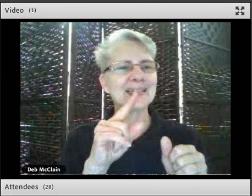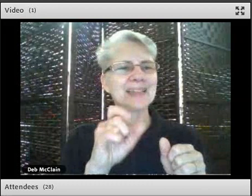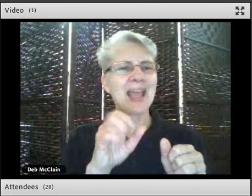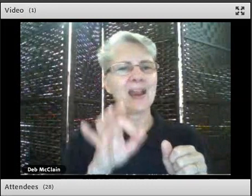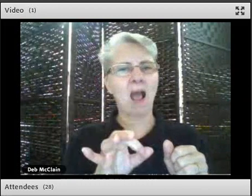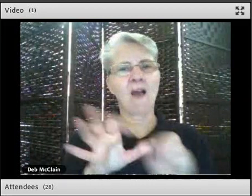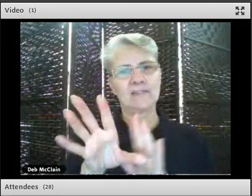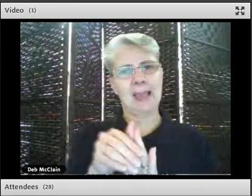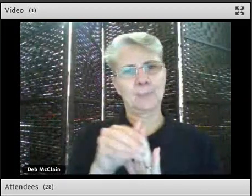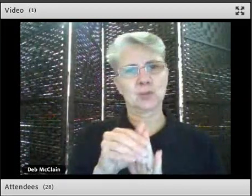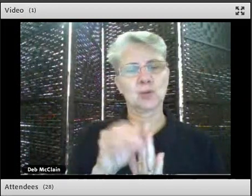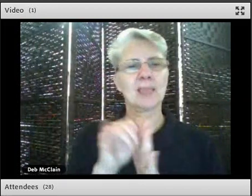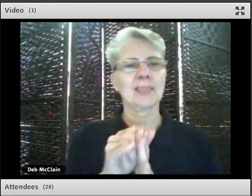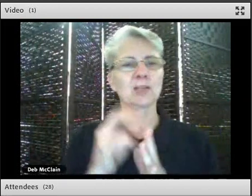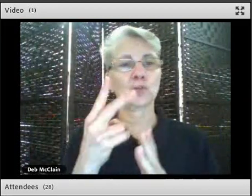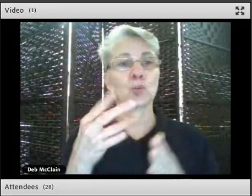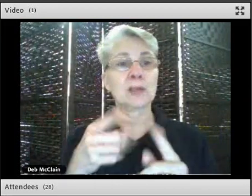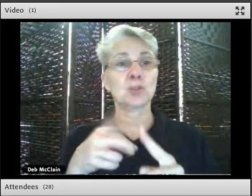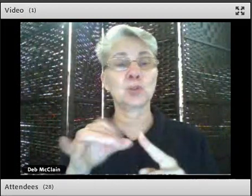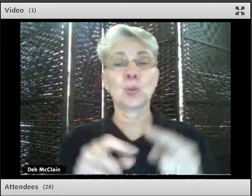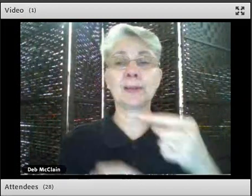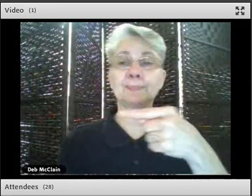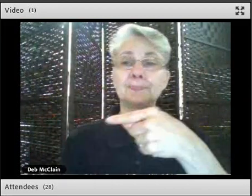The first one is to just give a generalized statement